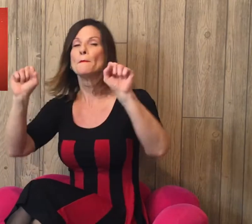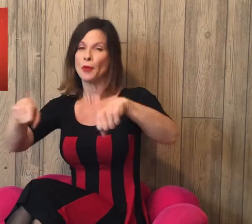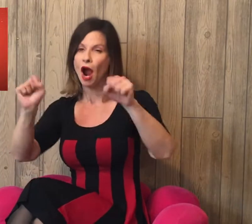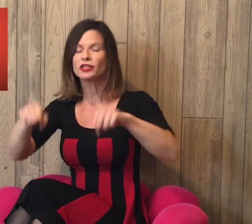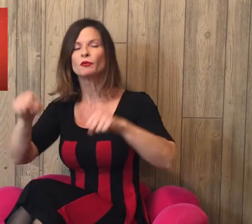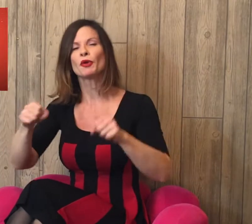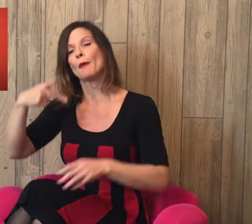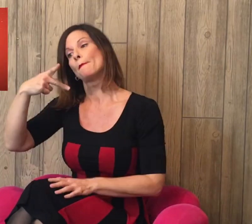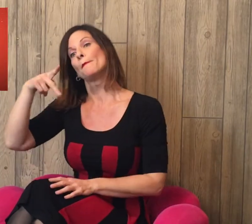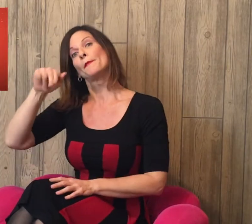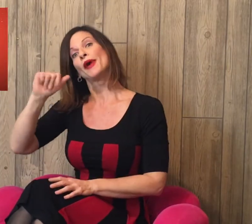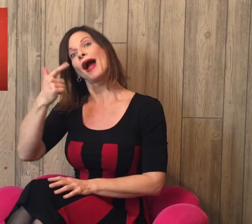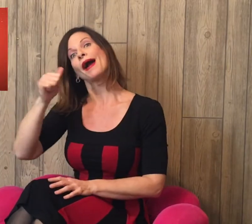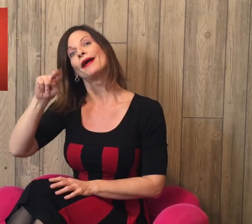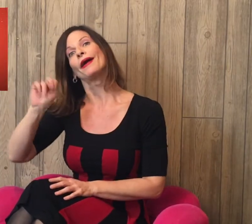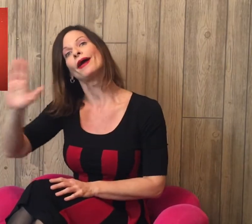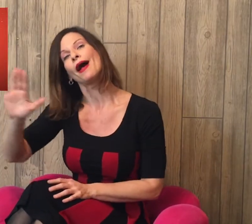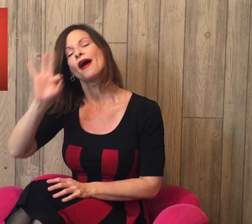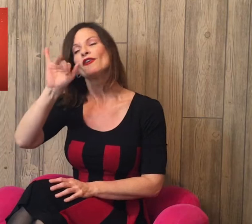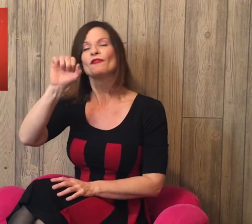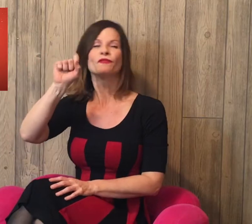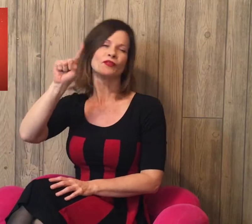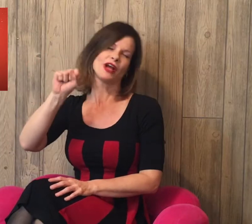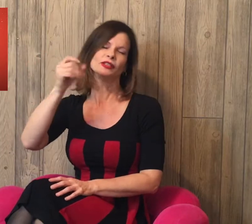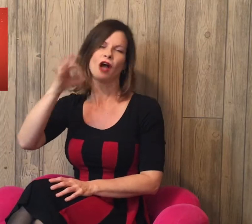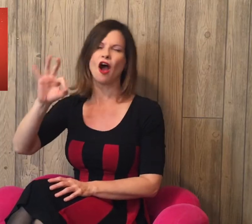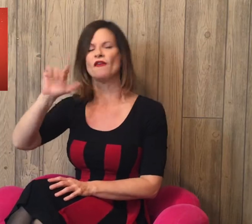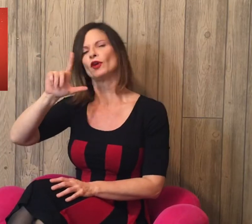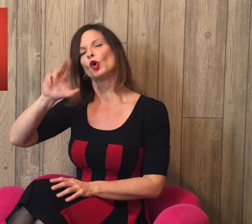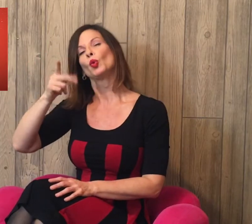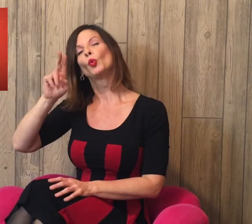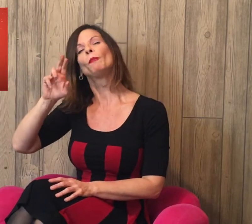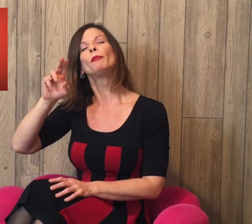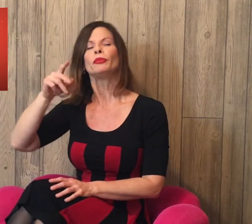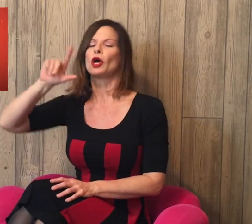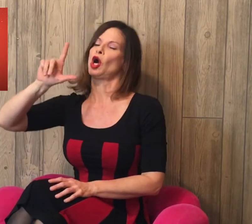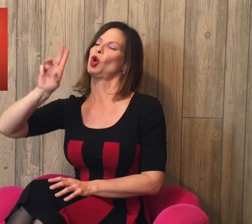There's a lot of talk out there that it's a possibility that the combination